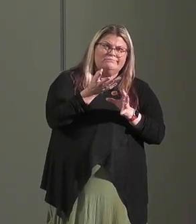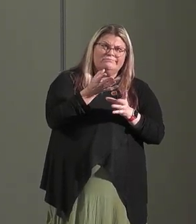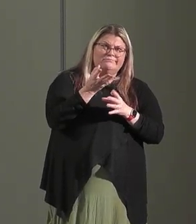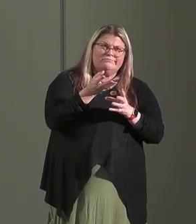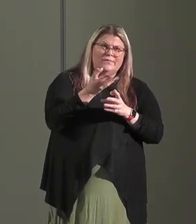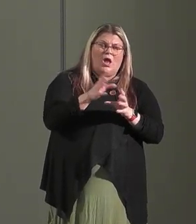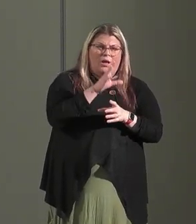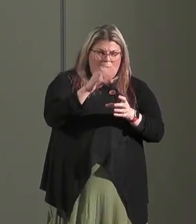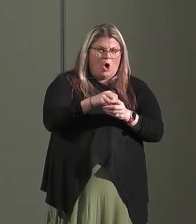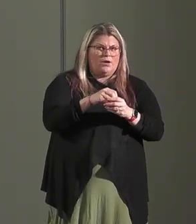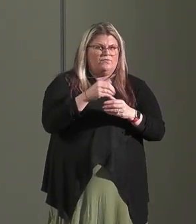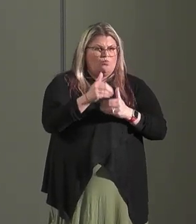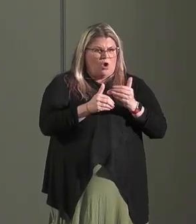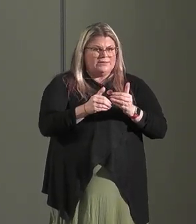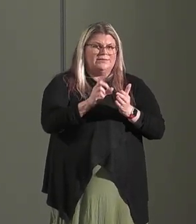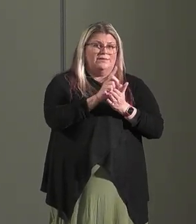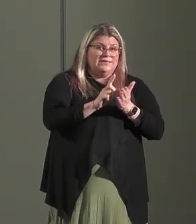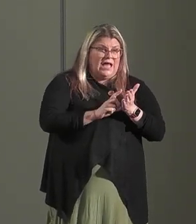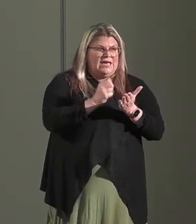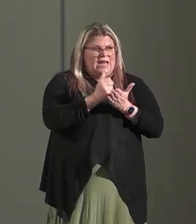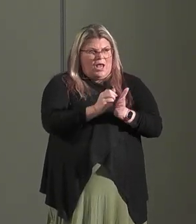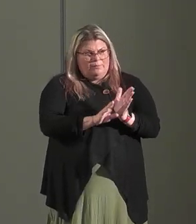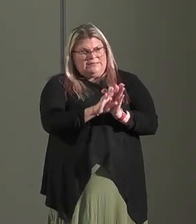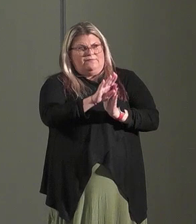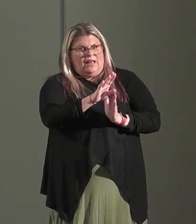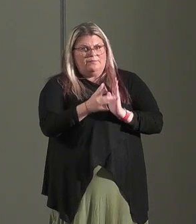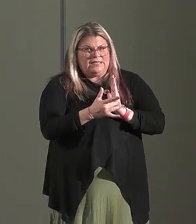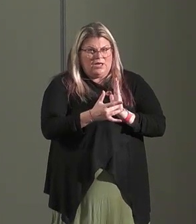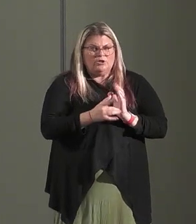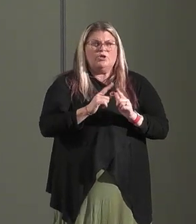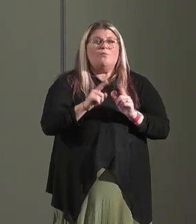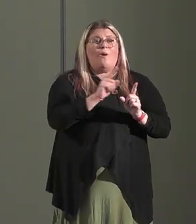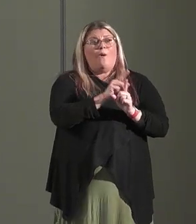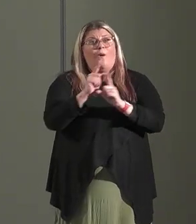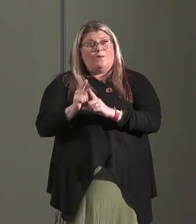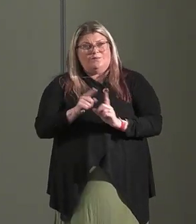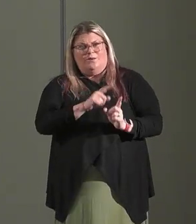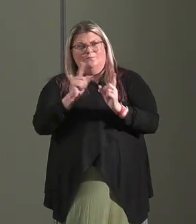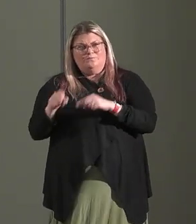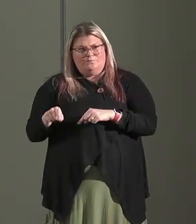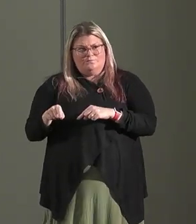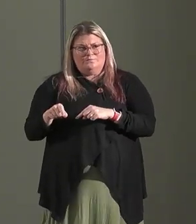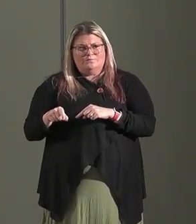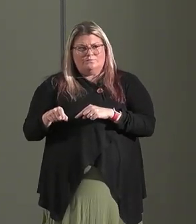process of design and developing technology. But also, this is also you know come up in